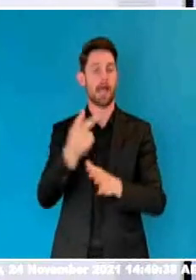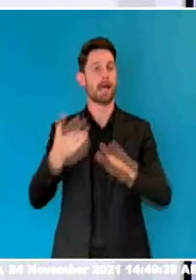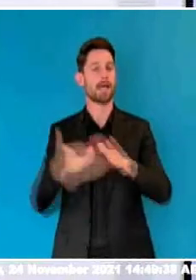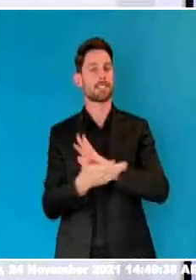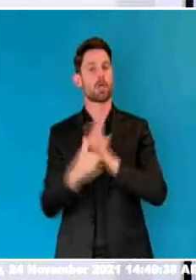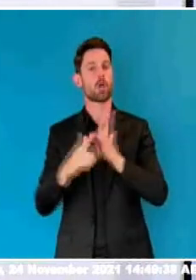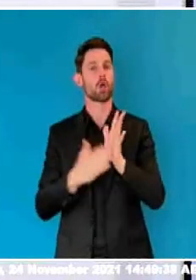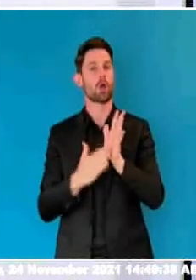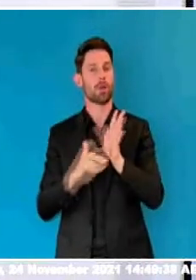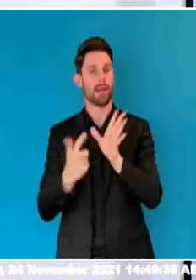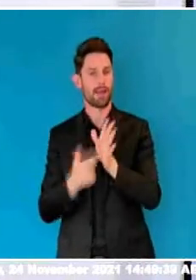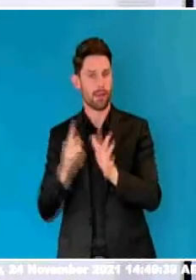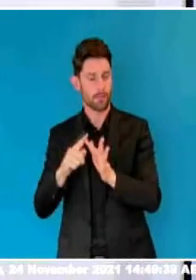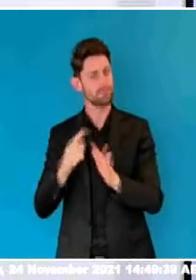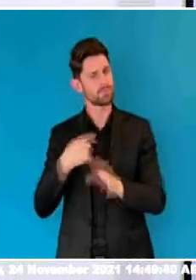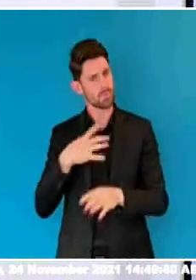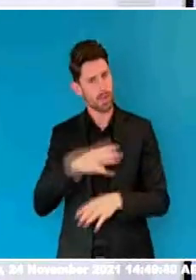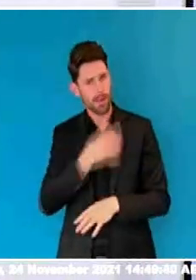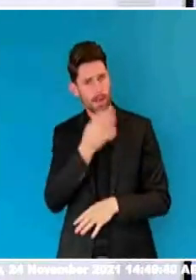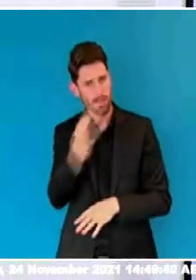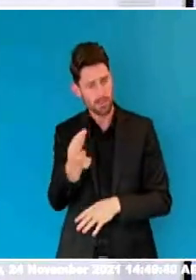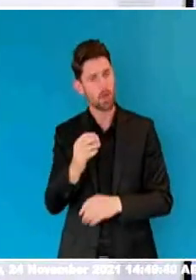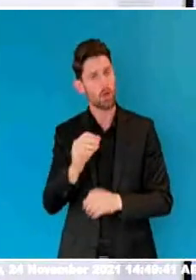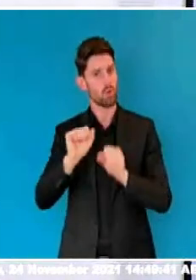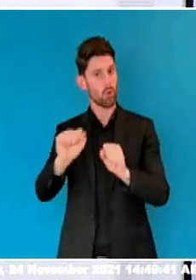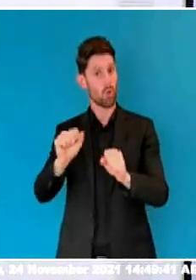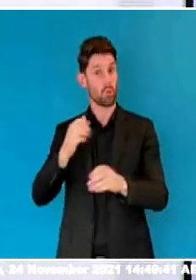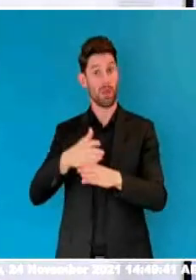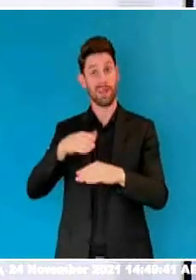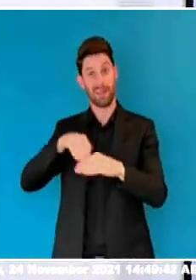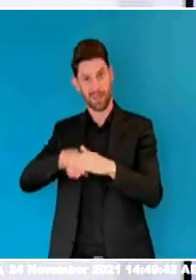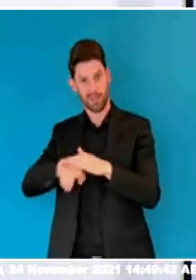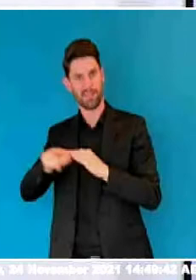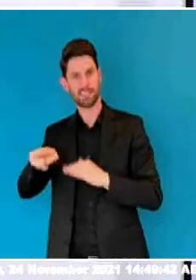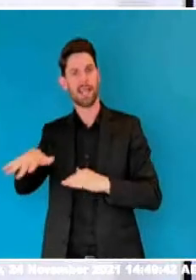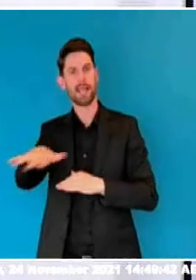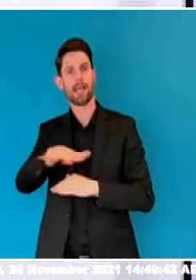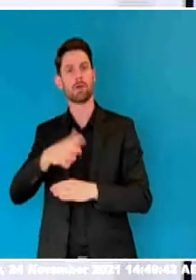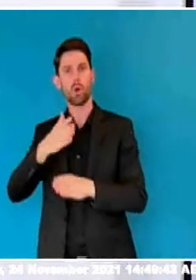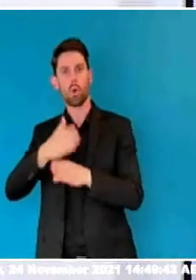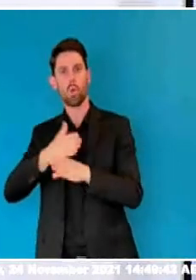the work that Comcare does in the workers compensation area and the rehabilitation and